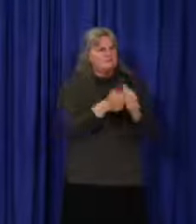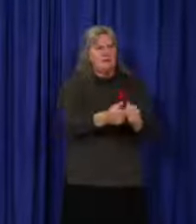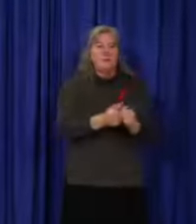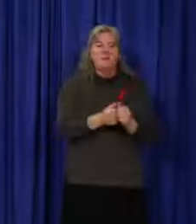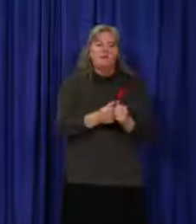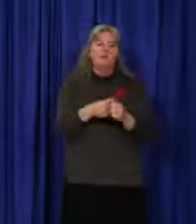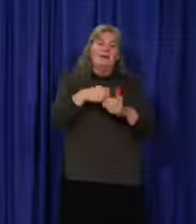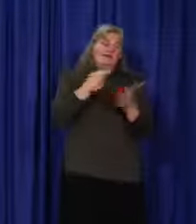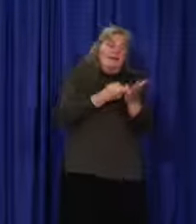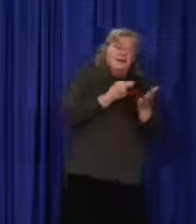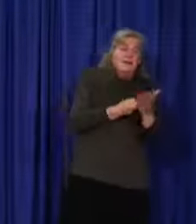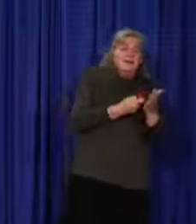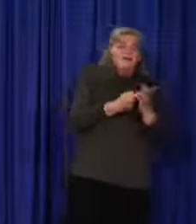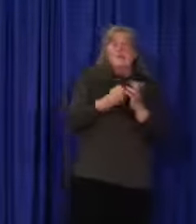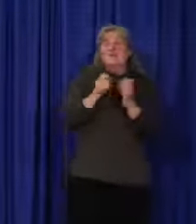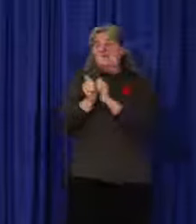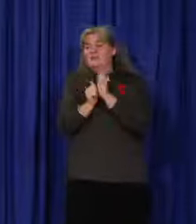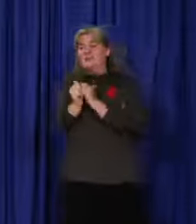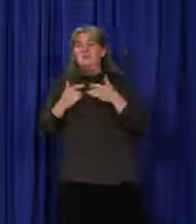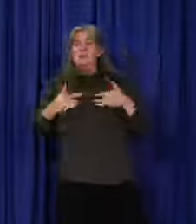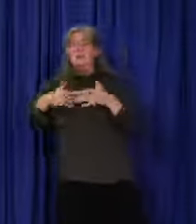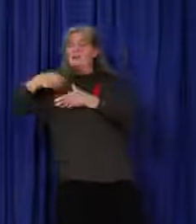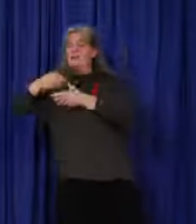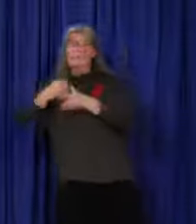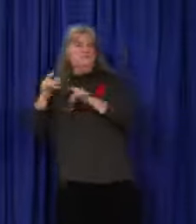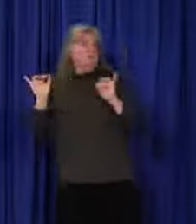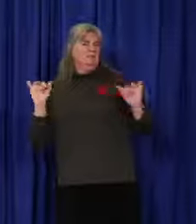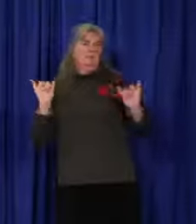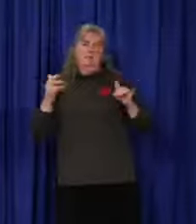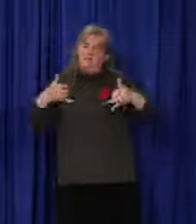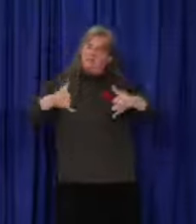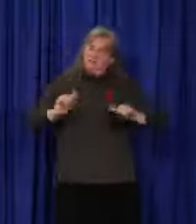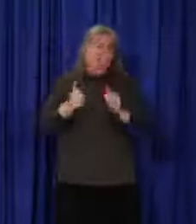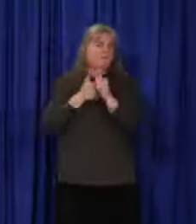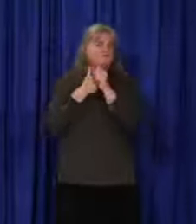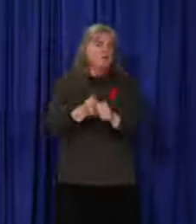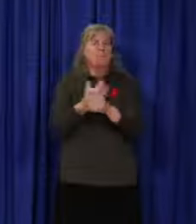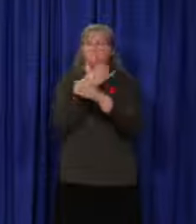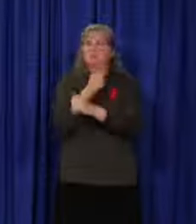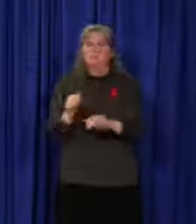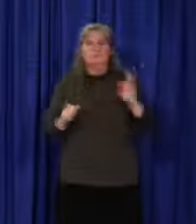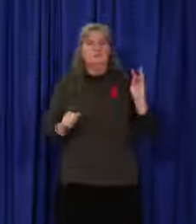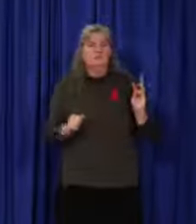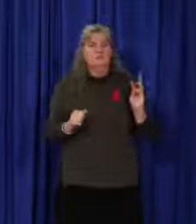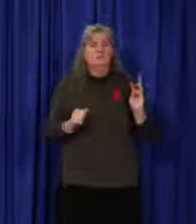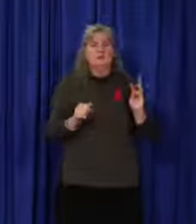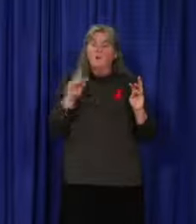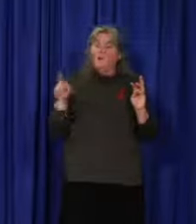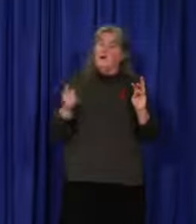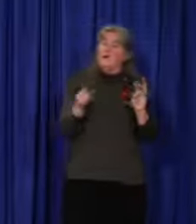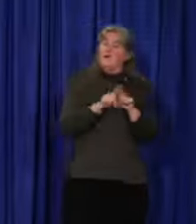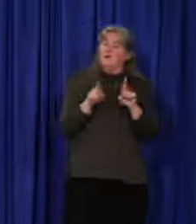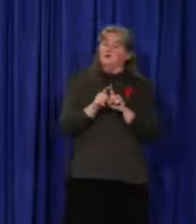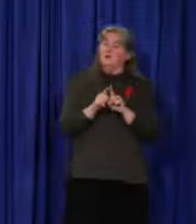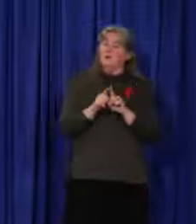making less than $20 per hour. We have announced further support for Yukon's aviation